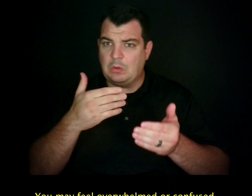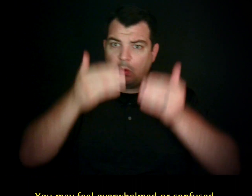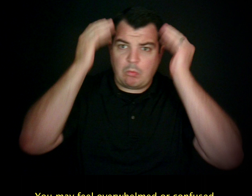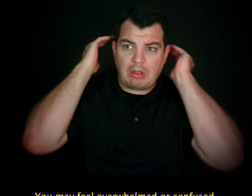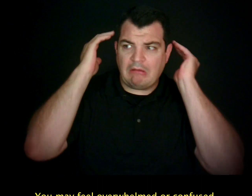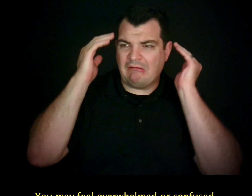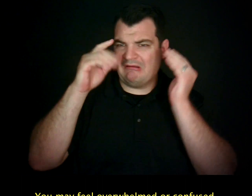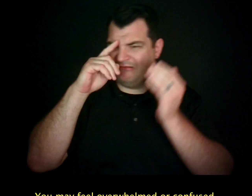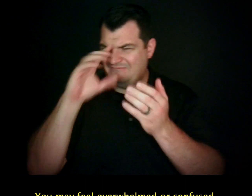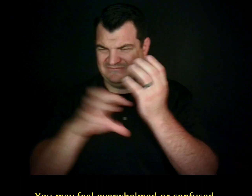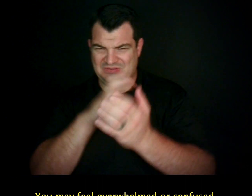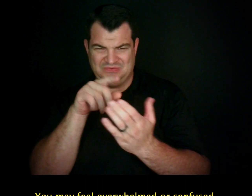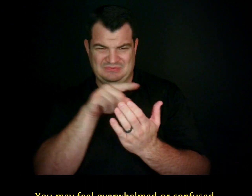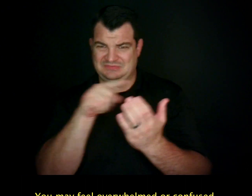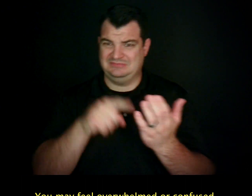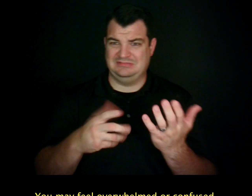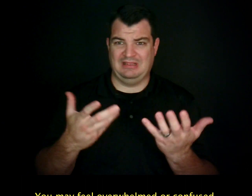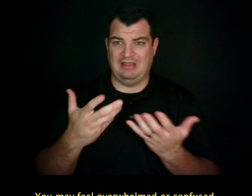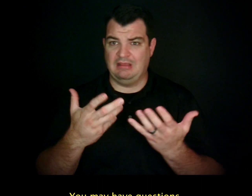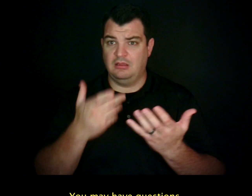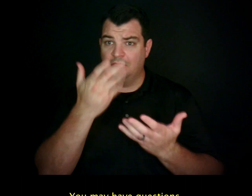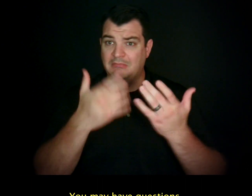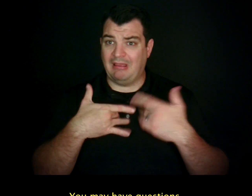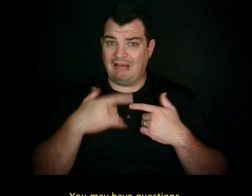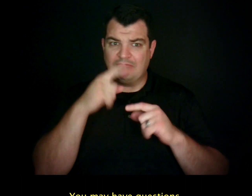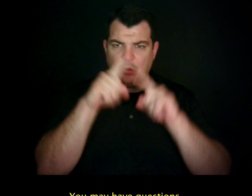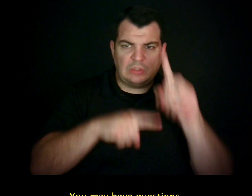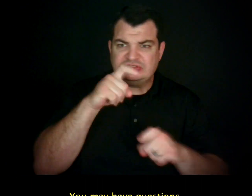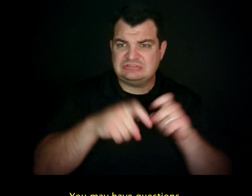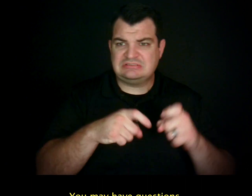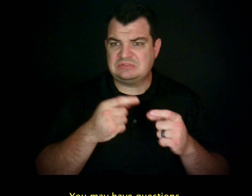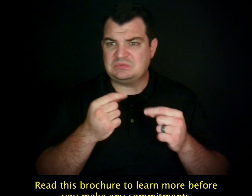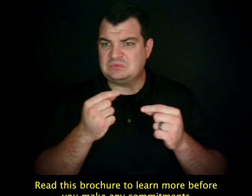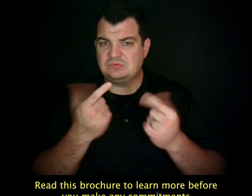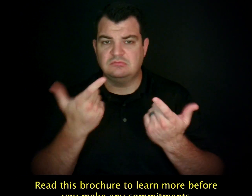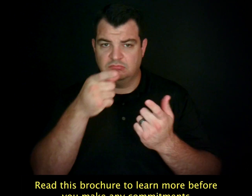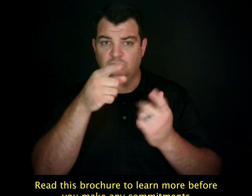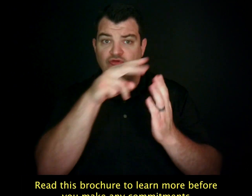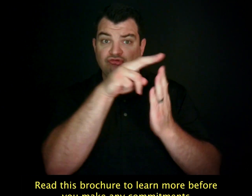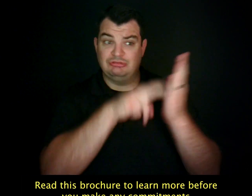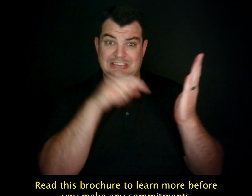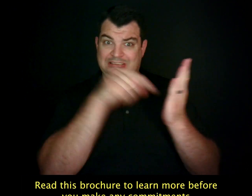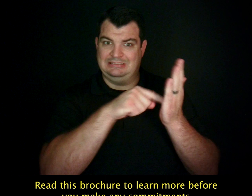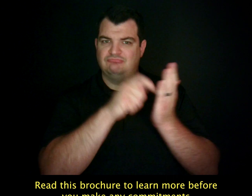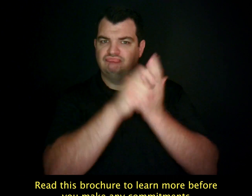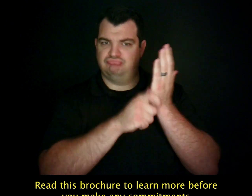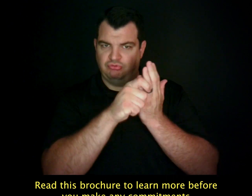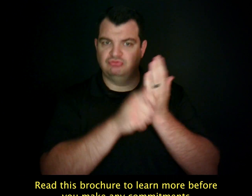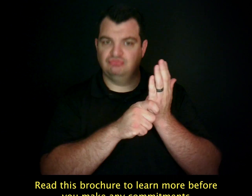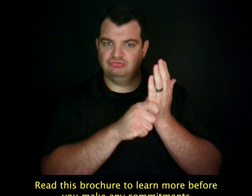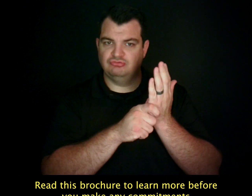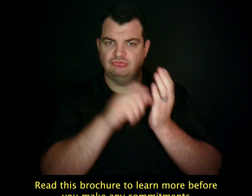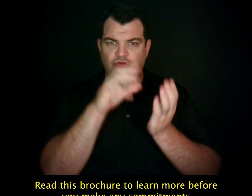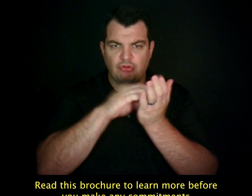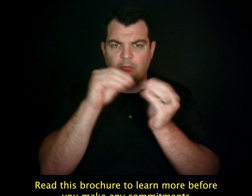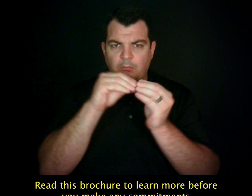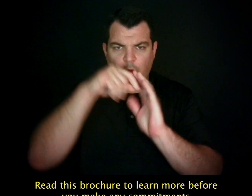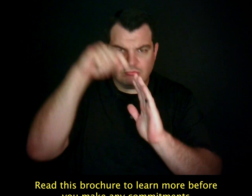You may feel overwhelmed or confused. You may have questions. Read this brochure to learn more before you make any commitments